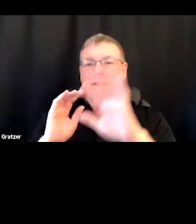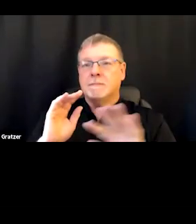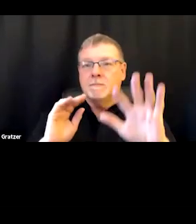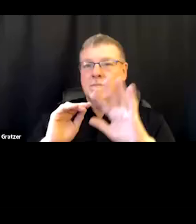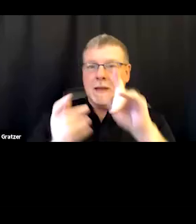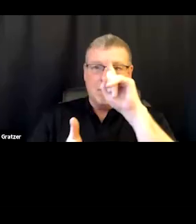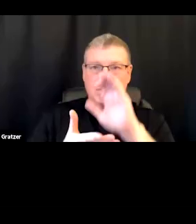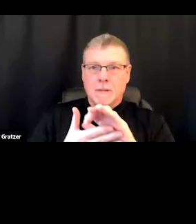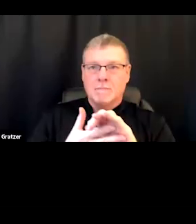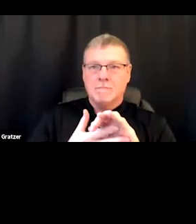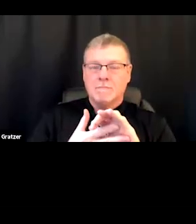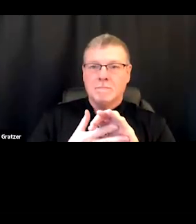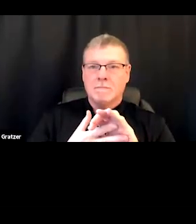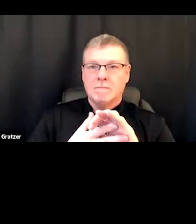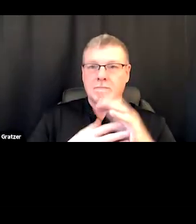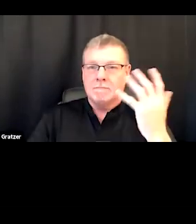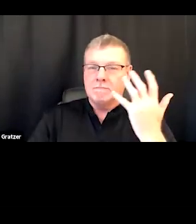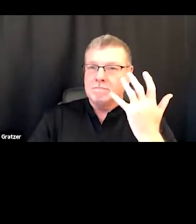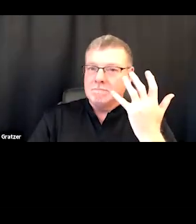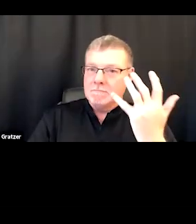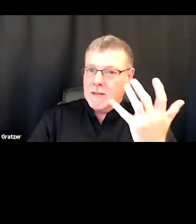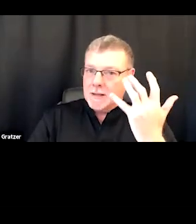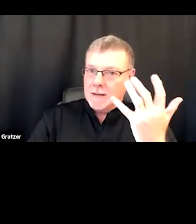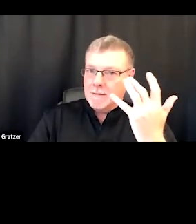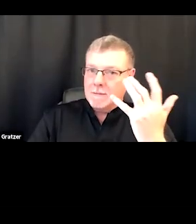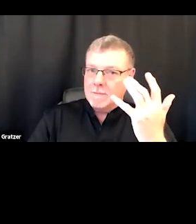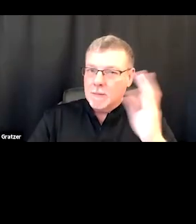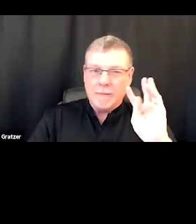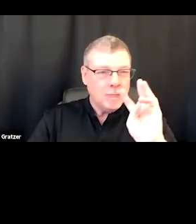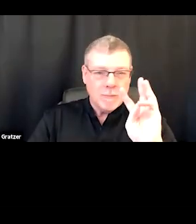I believe it's five or six community organizations